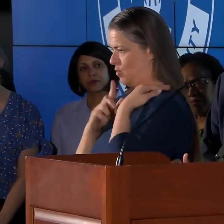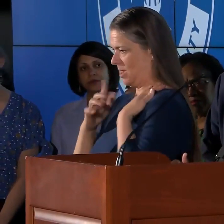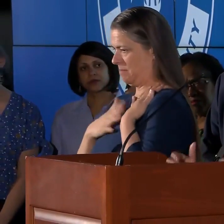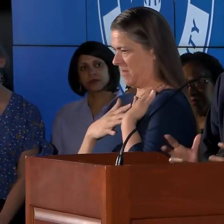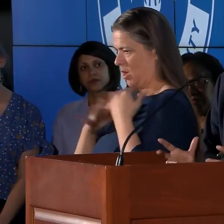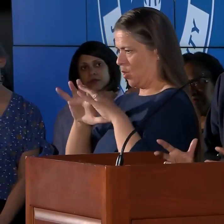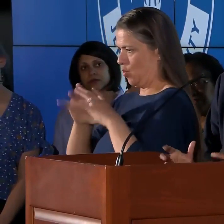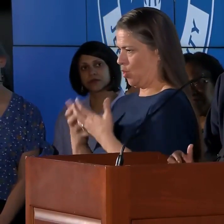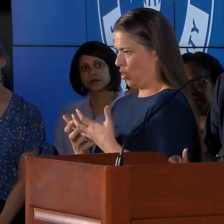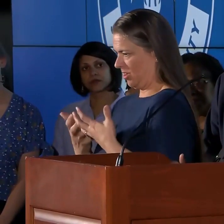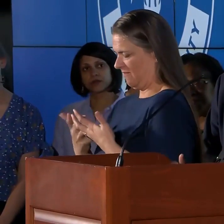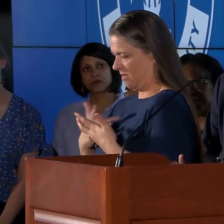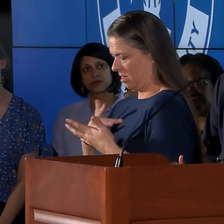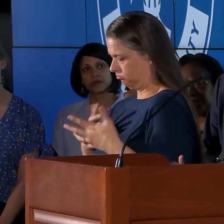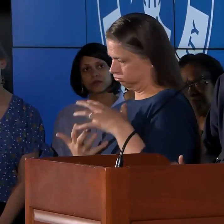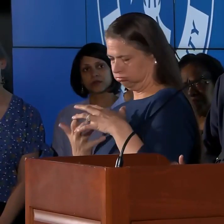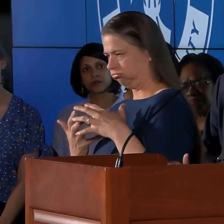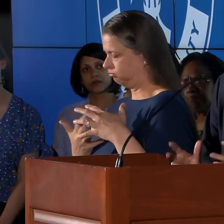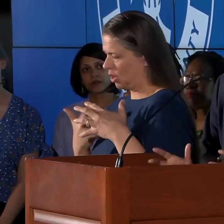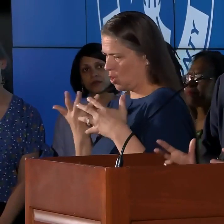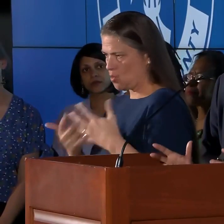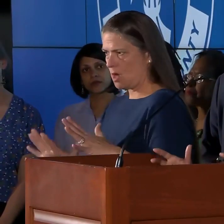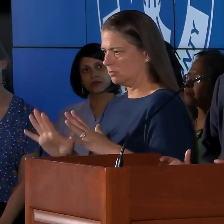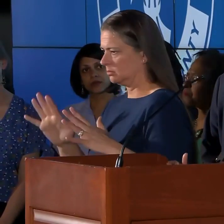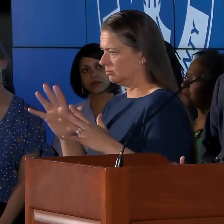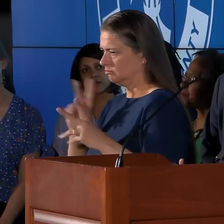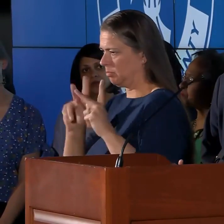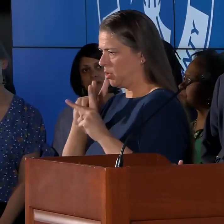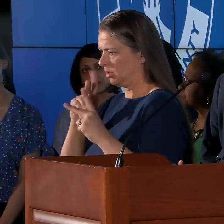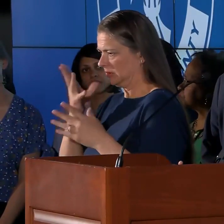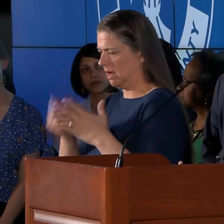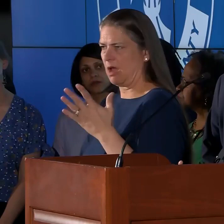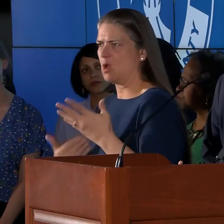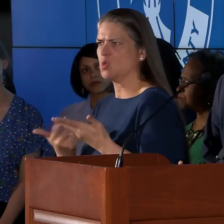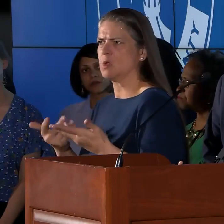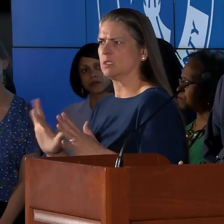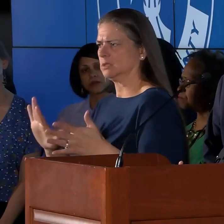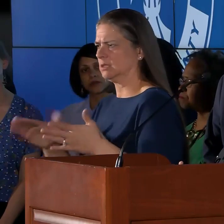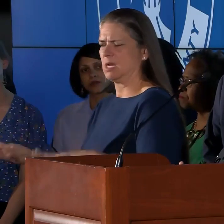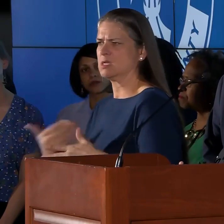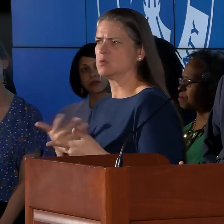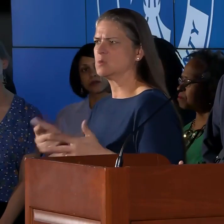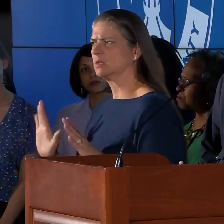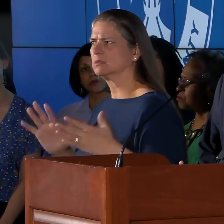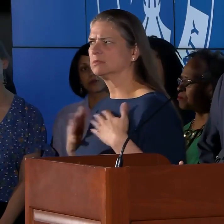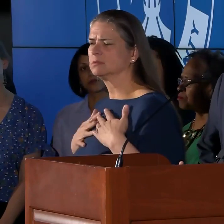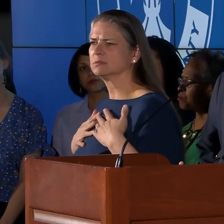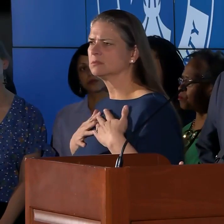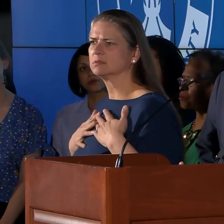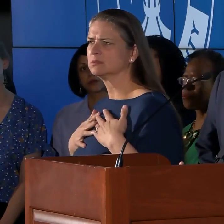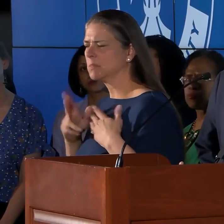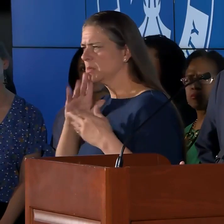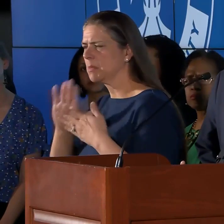being injured um and losing their life. And so I am just truly um I have so